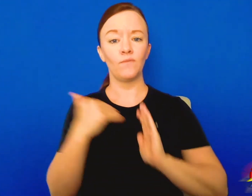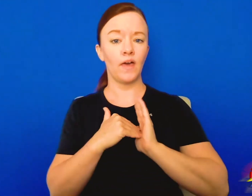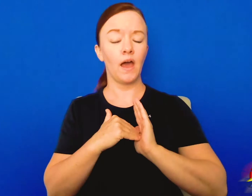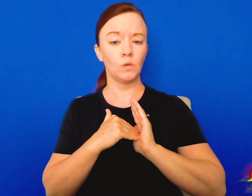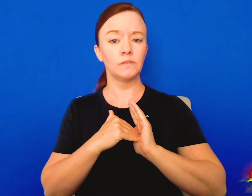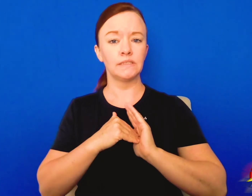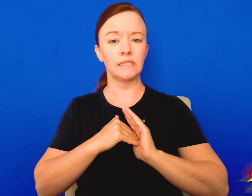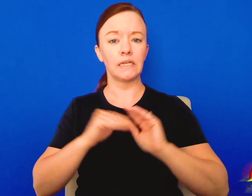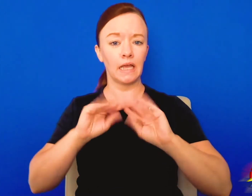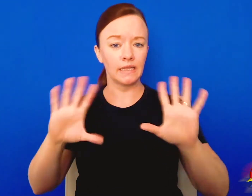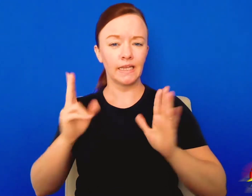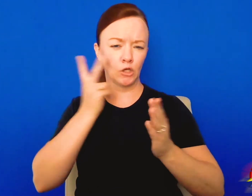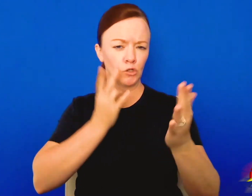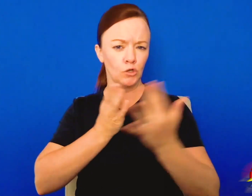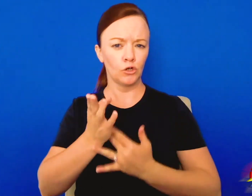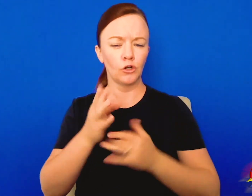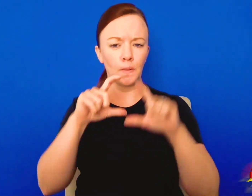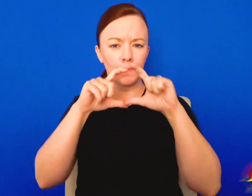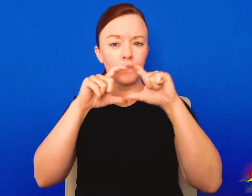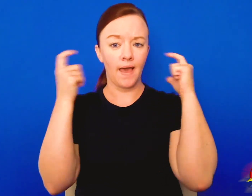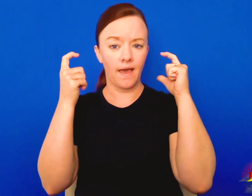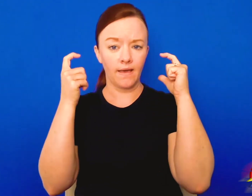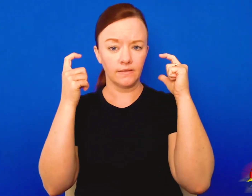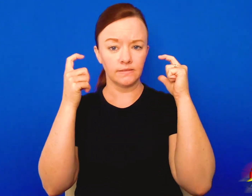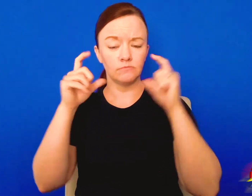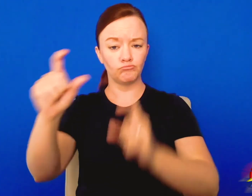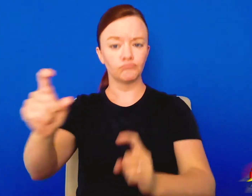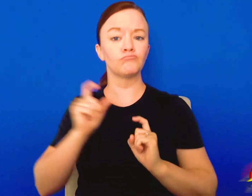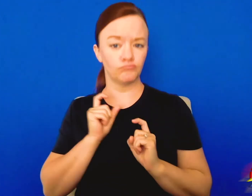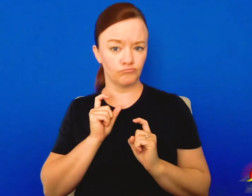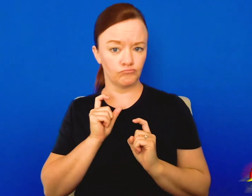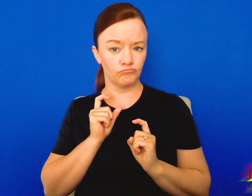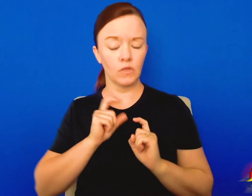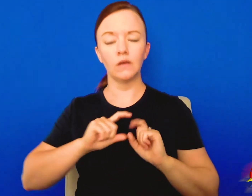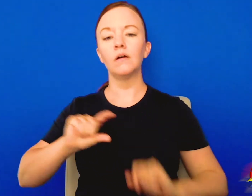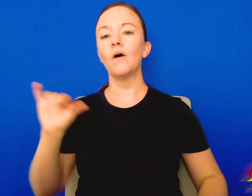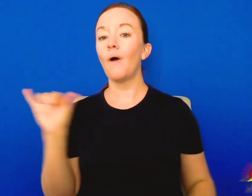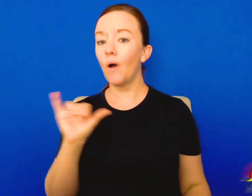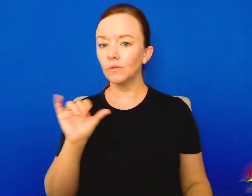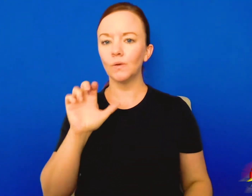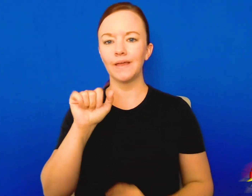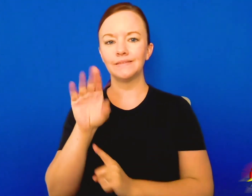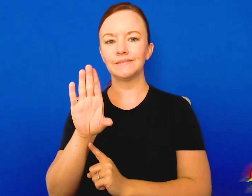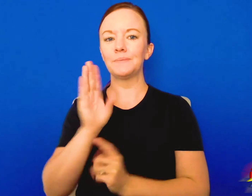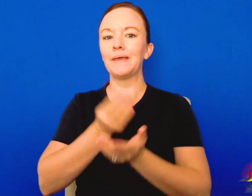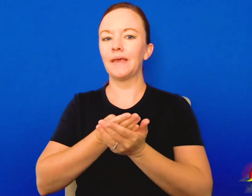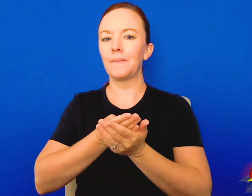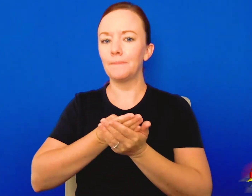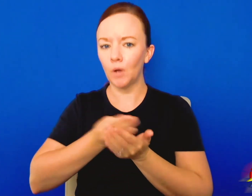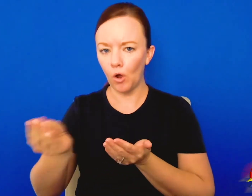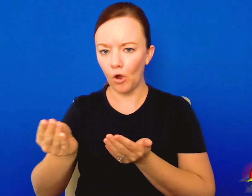IN ADDITION TO THE 5,000 CLEAR FACE MASKS DONATED, ASDB HAS ORDERED AN ADDITIONAL